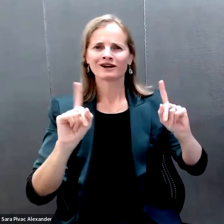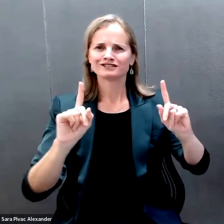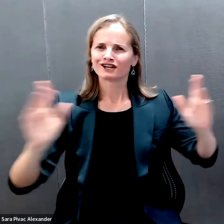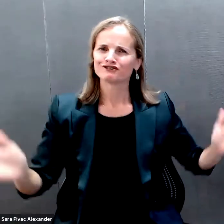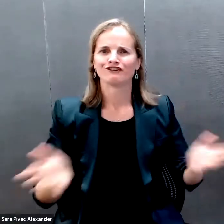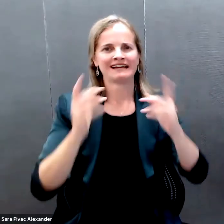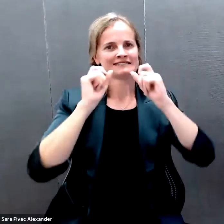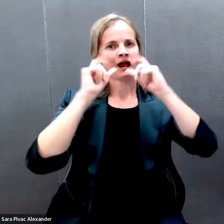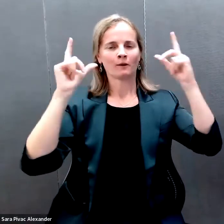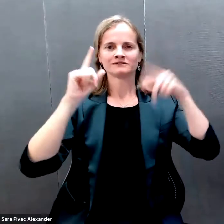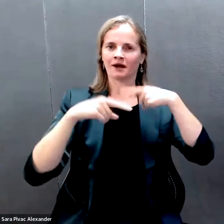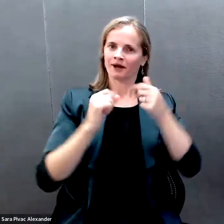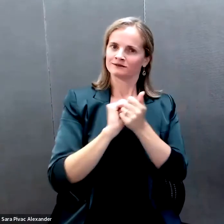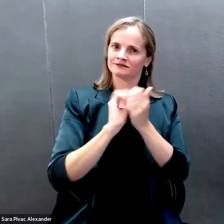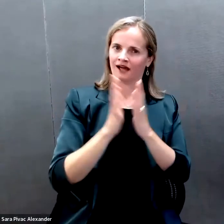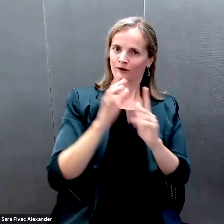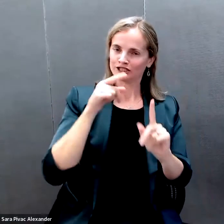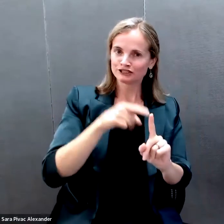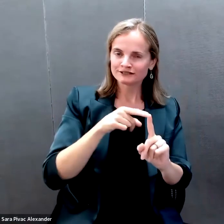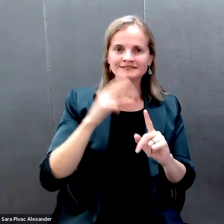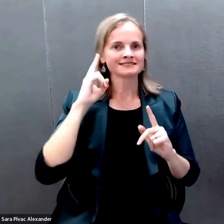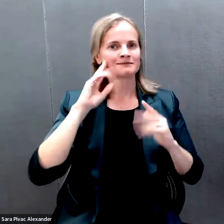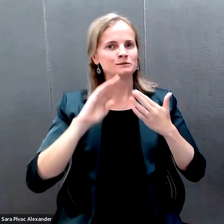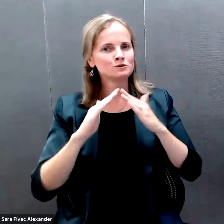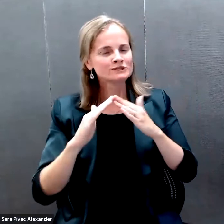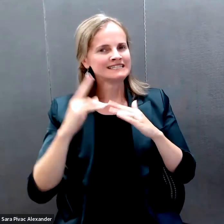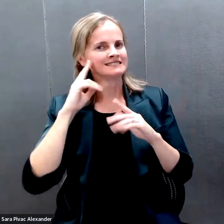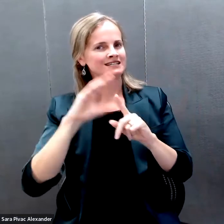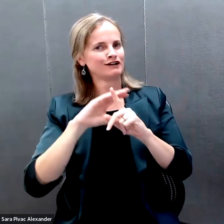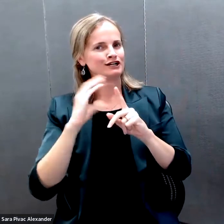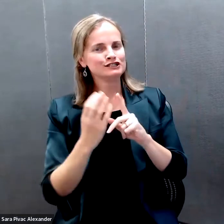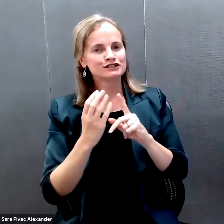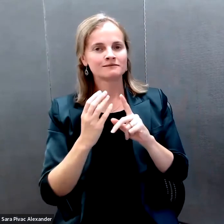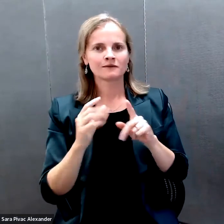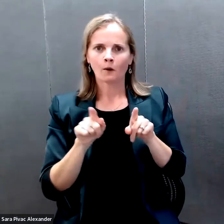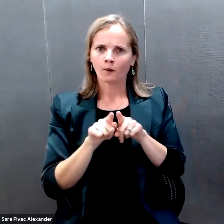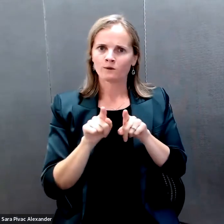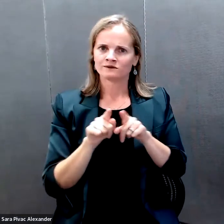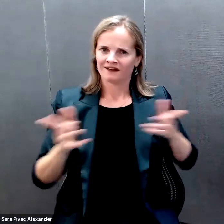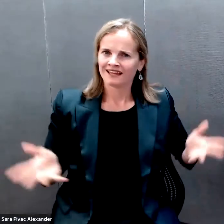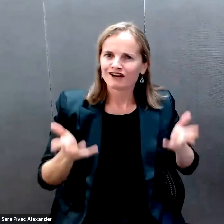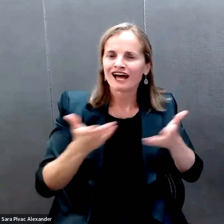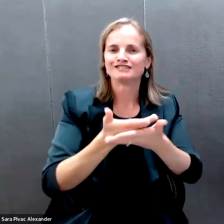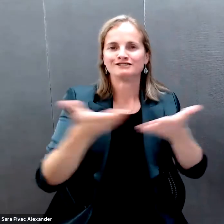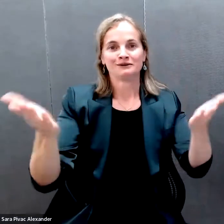the aims of New Zealand sign language week really are to raise awareness of the language and understanding of the deep community and culture